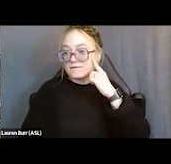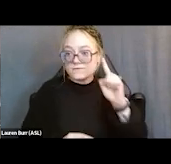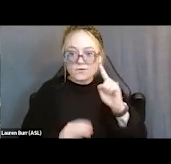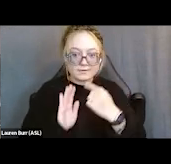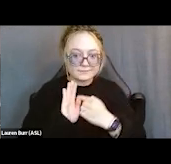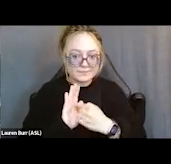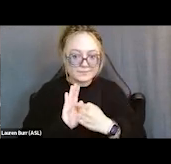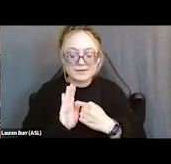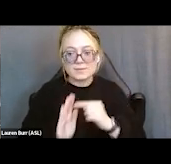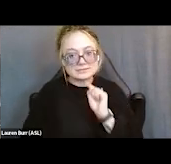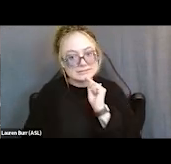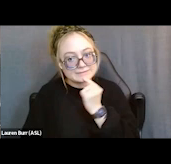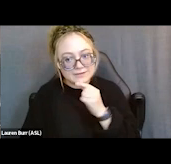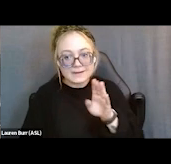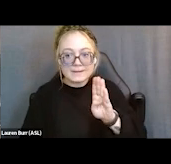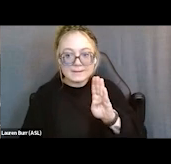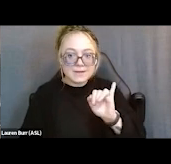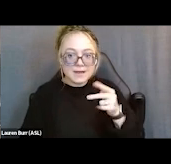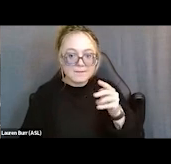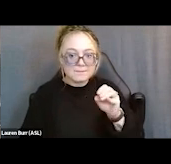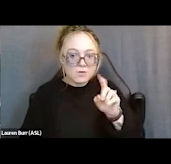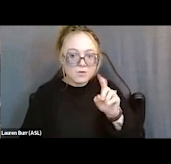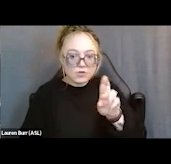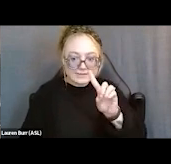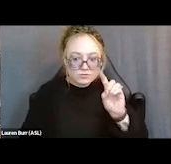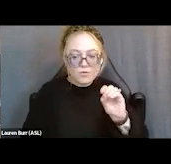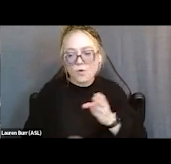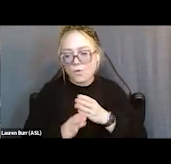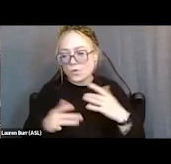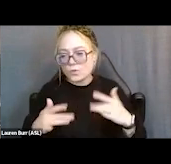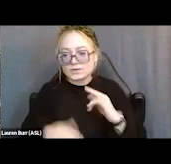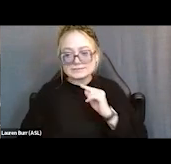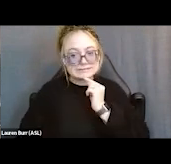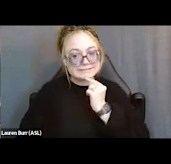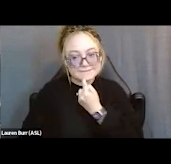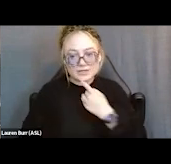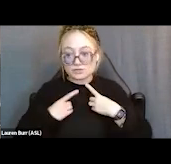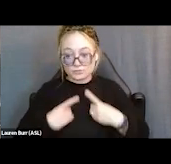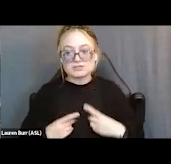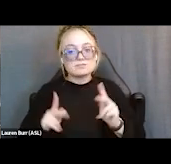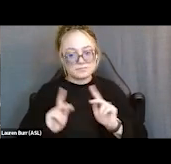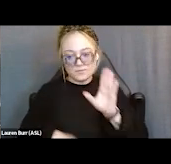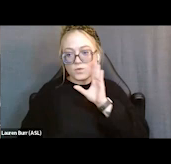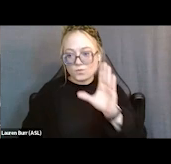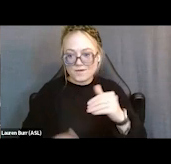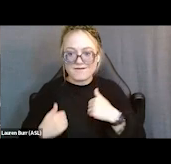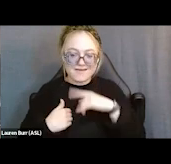or major depression, we oftentimes see people experience psychotic symptoms associated with their mood episodes.